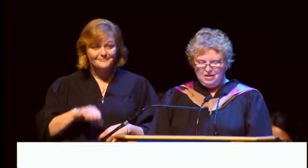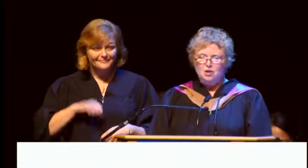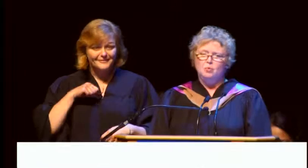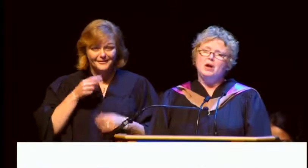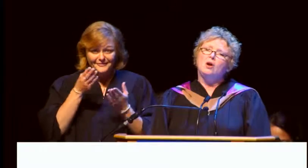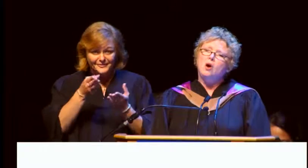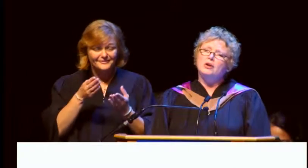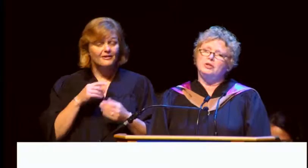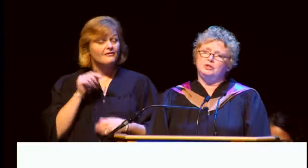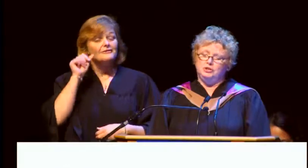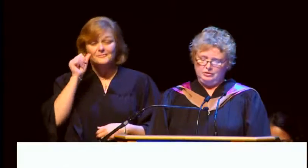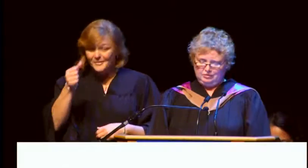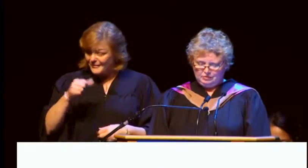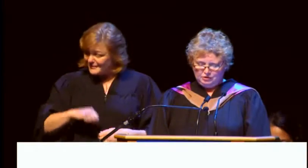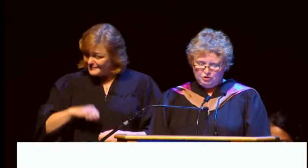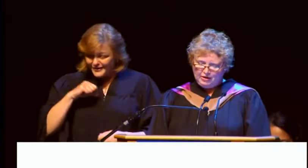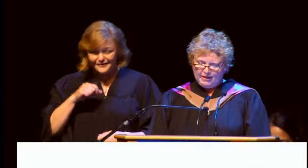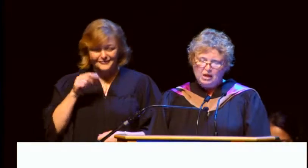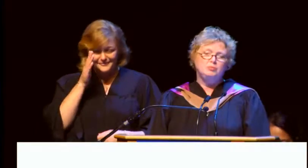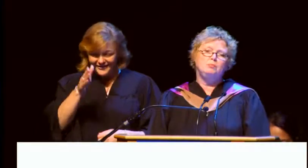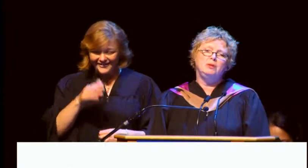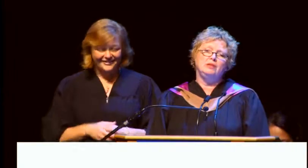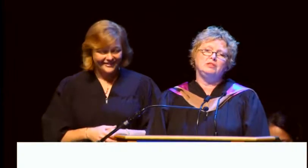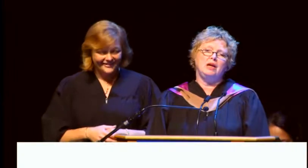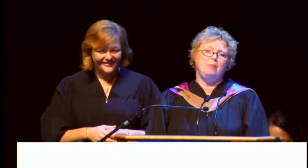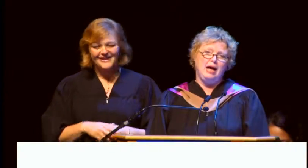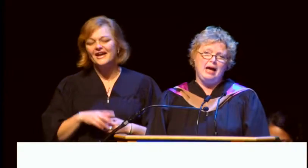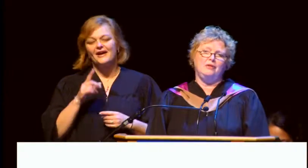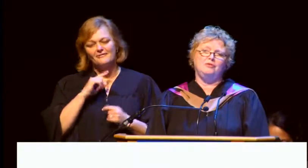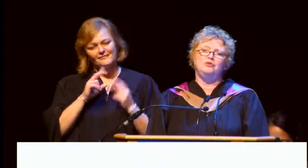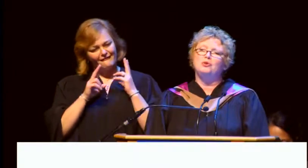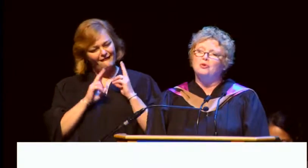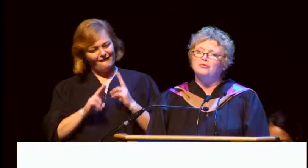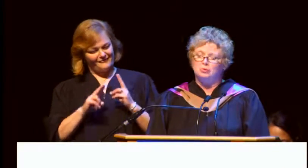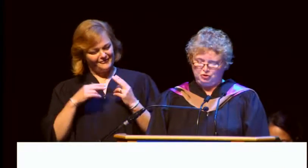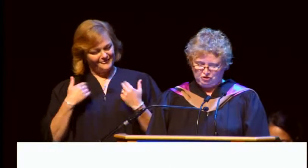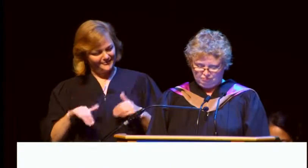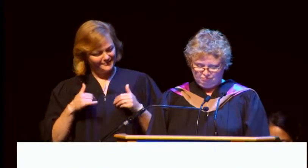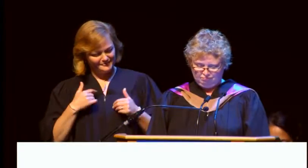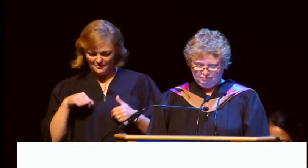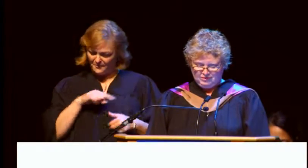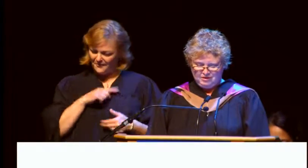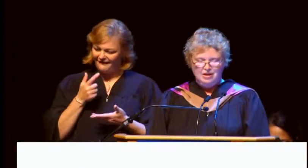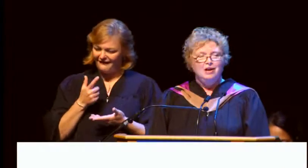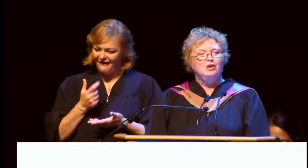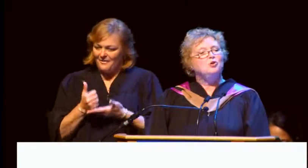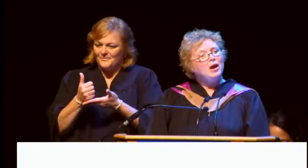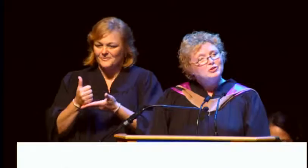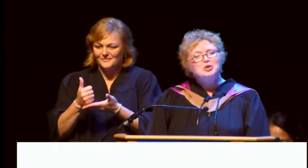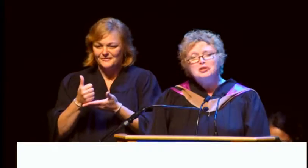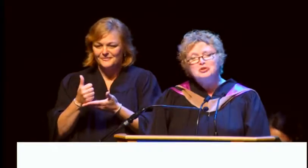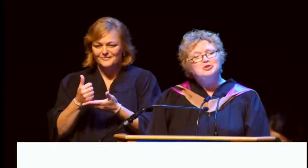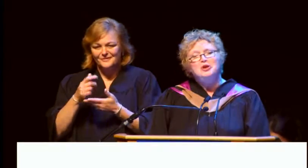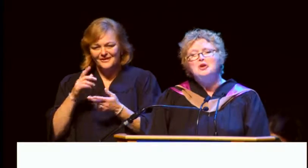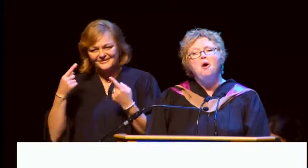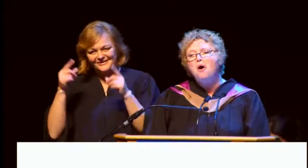FUTURE. WE ARE HONOURED TO HAVE HELPED BUILD A PATH TO YOUR CONGRATULATIONS ON ALL